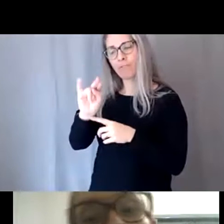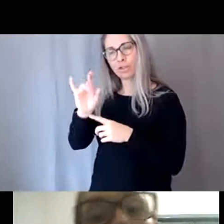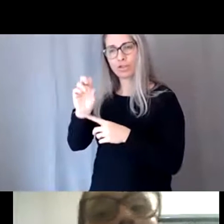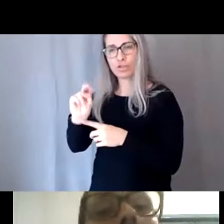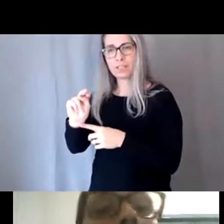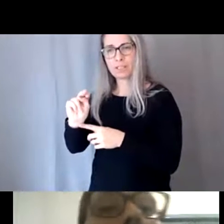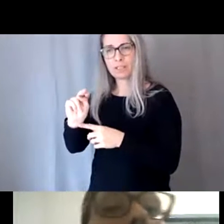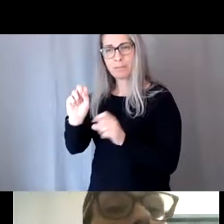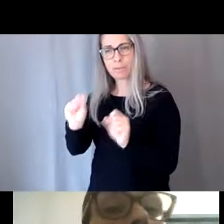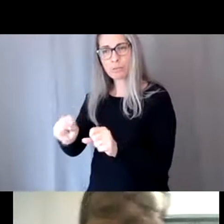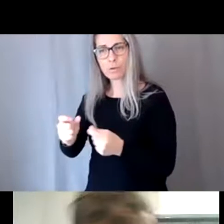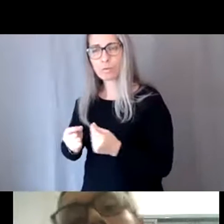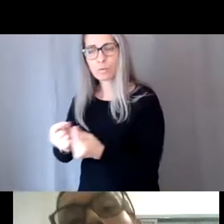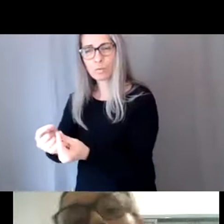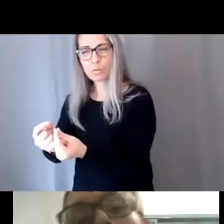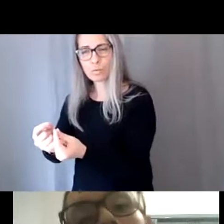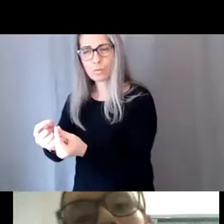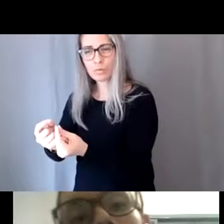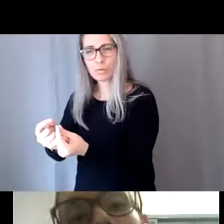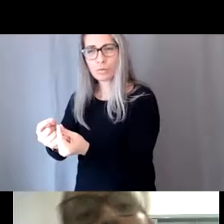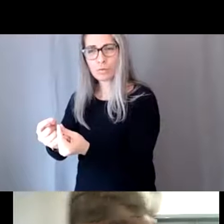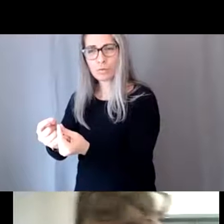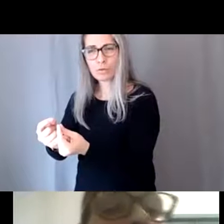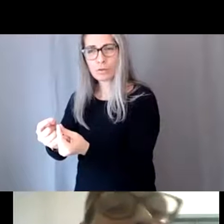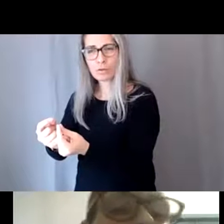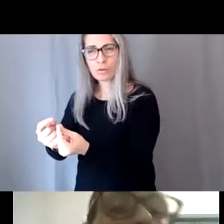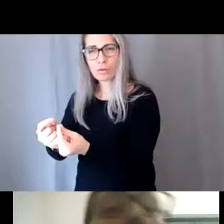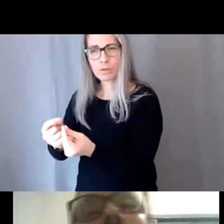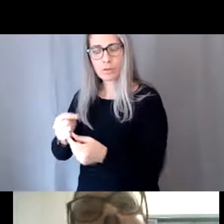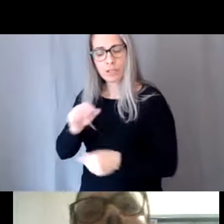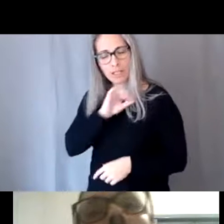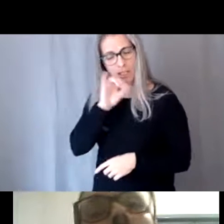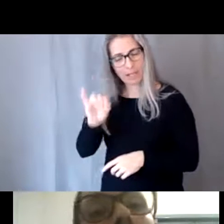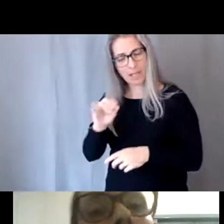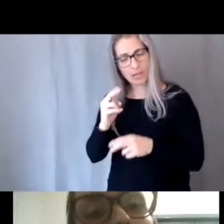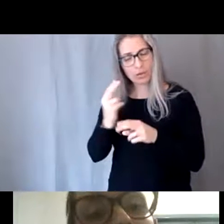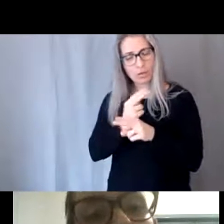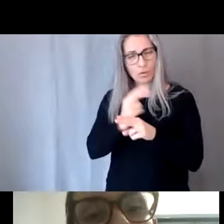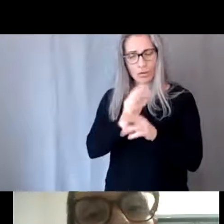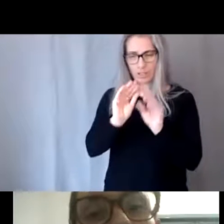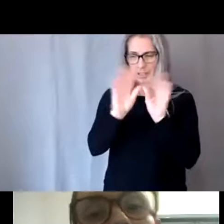as a way of classifying and to set up services